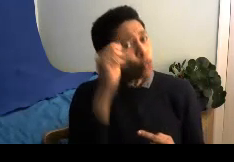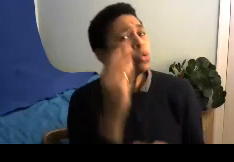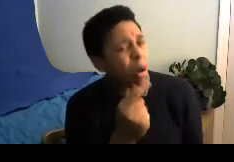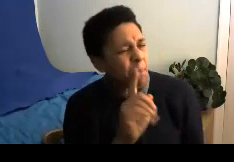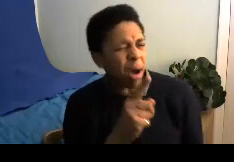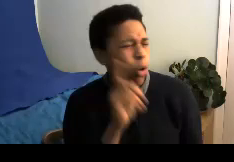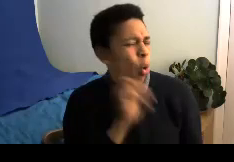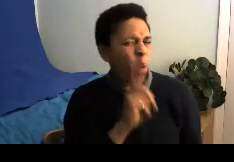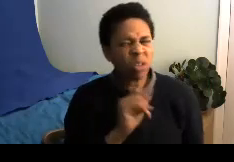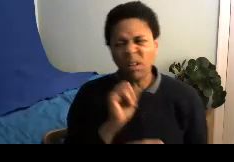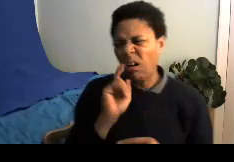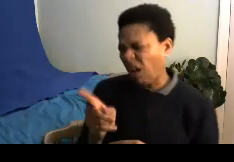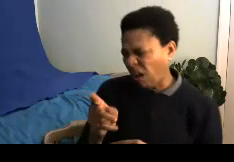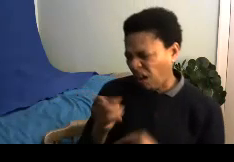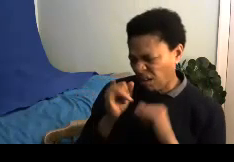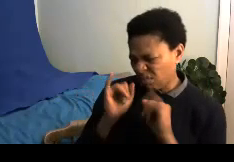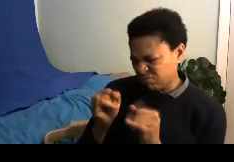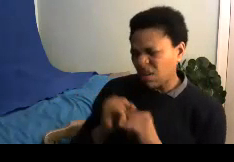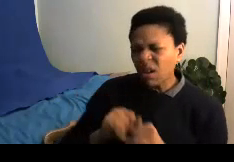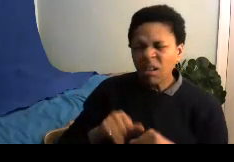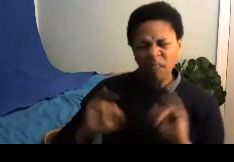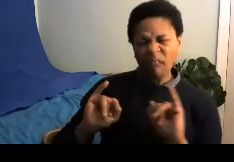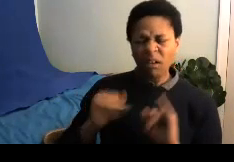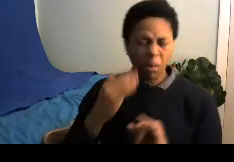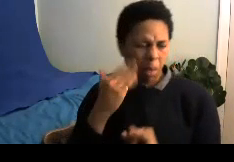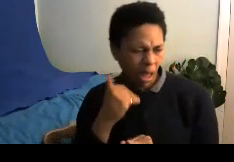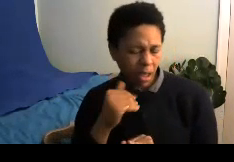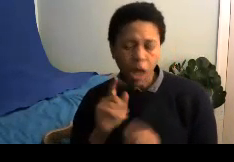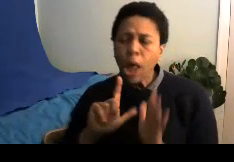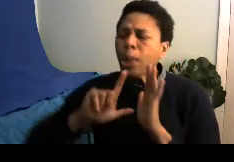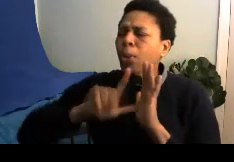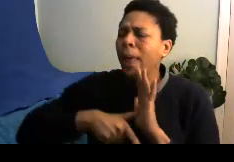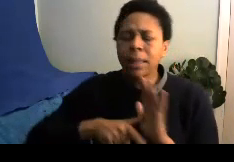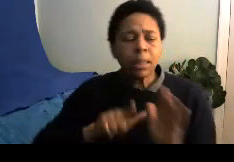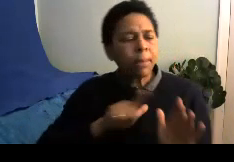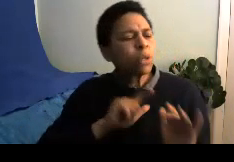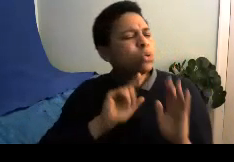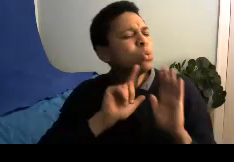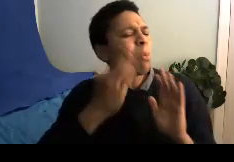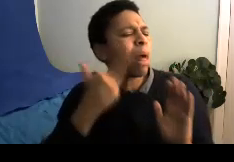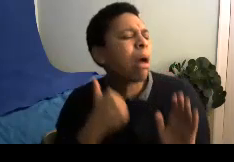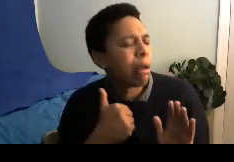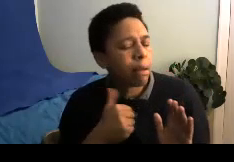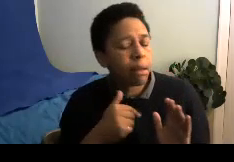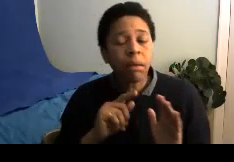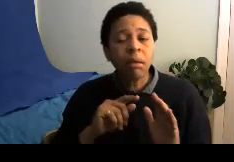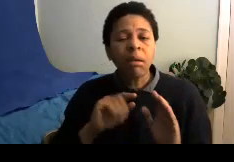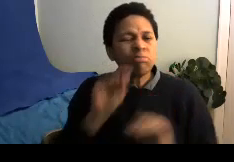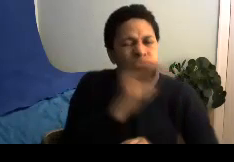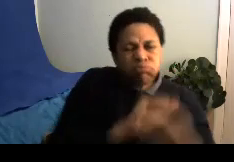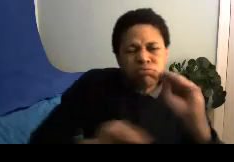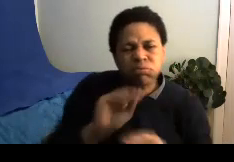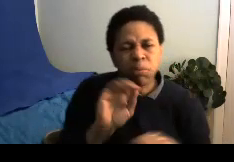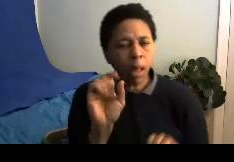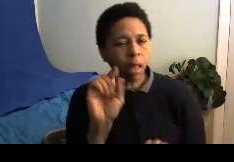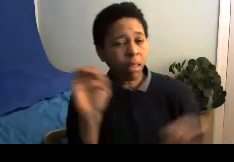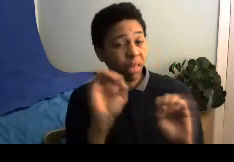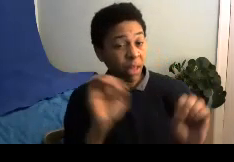doing things in too black a way, being late because they were too black, being disorganised because they were too black,